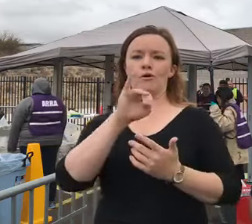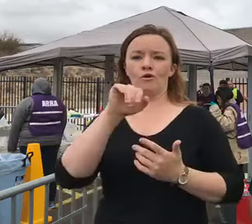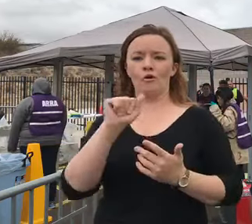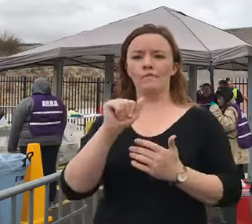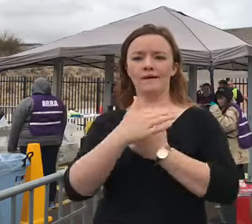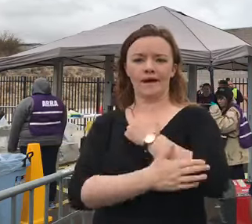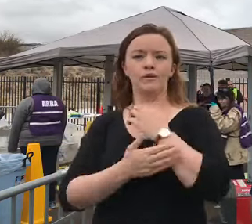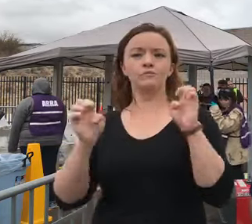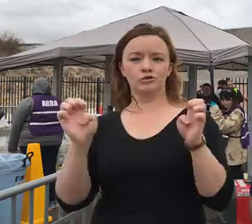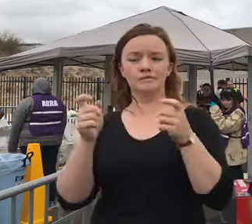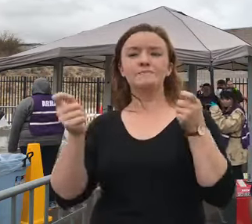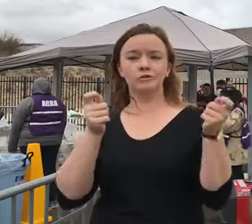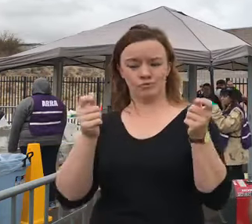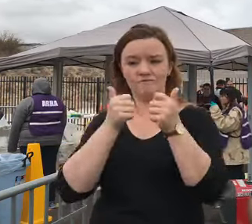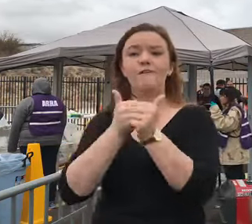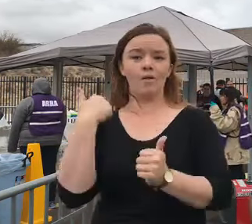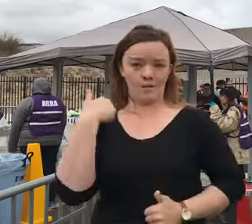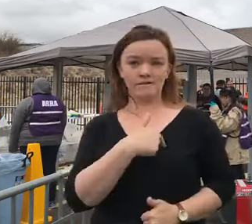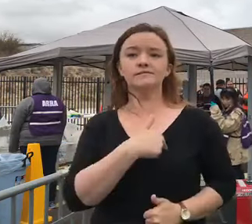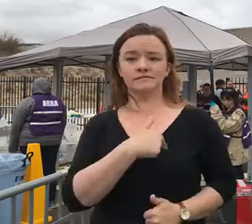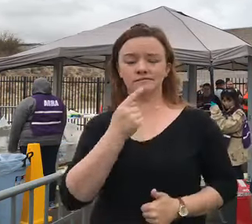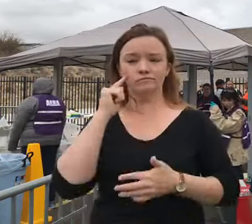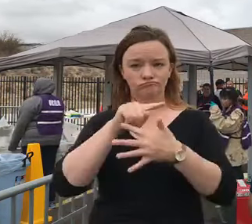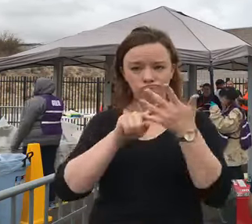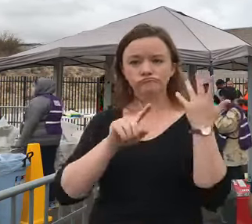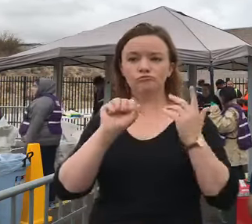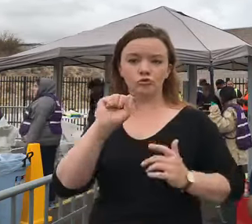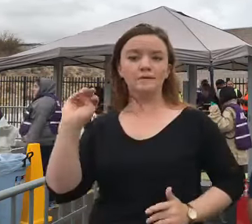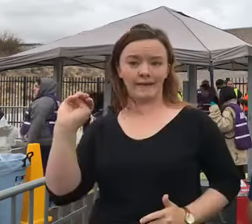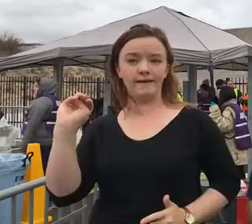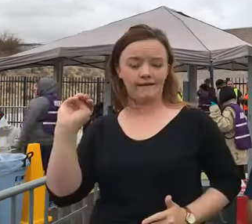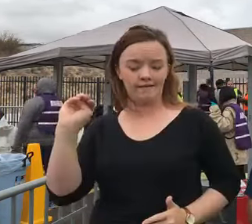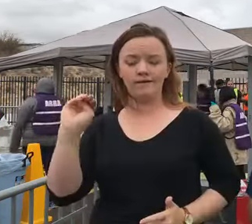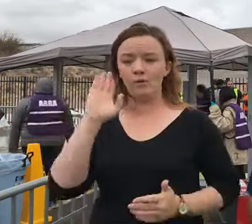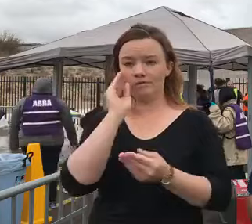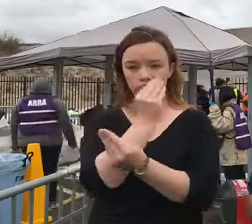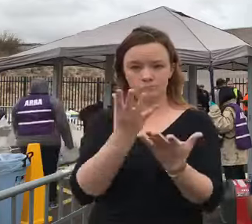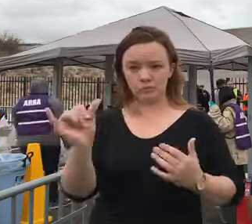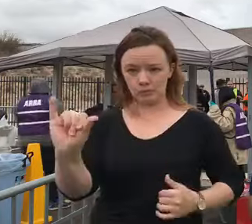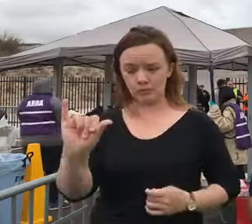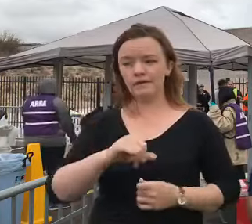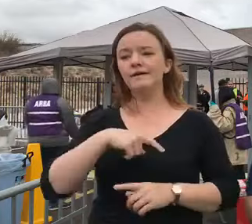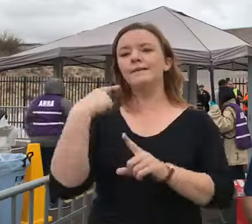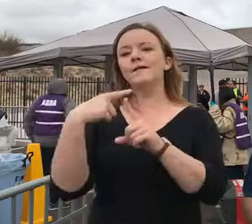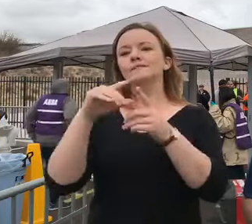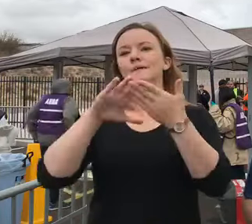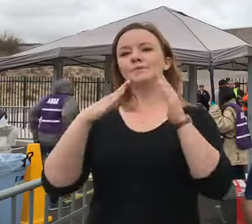You should follow us if you're if you're on any of those. And then we also have our Community Emergency Notification System or